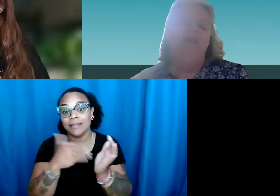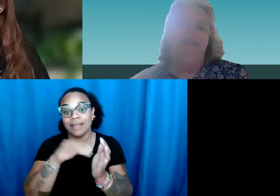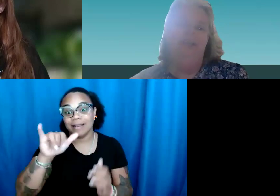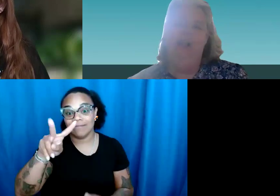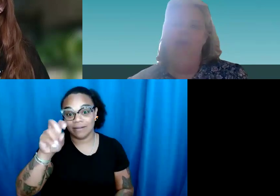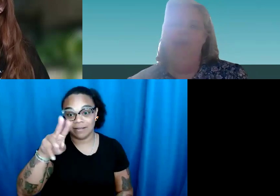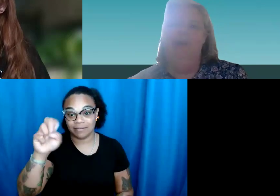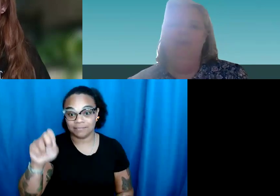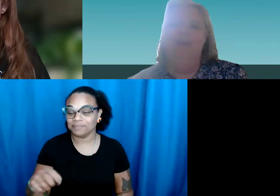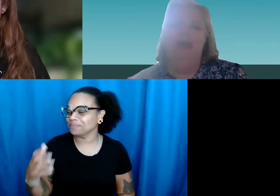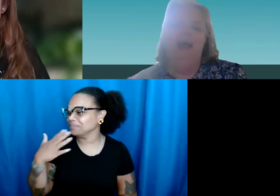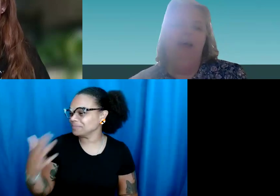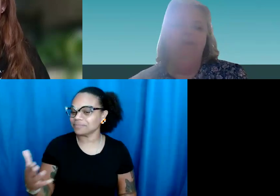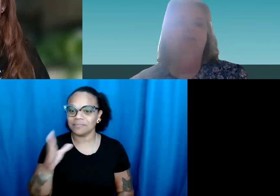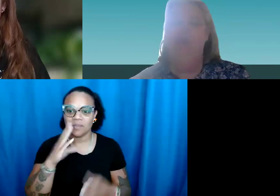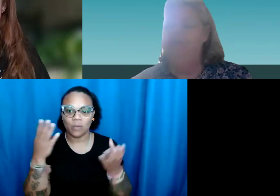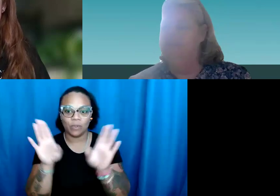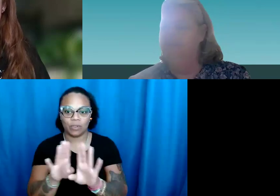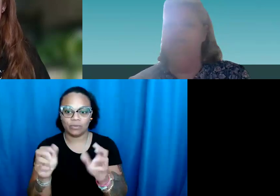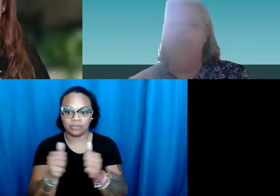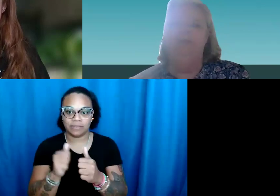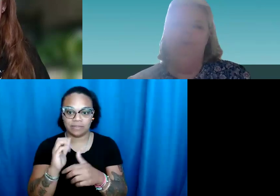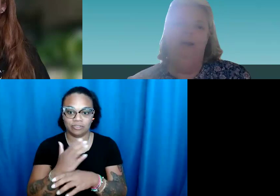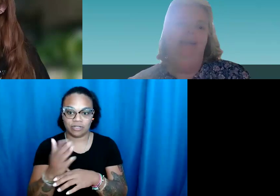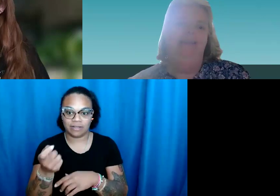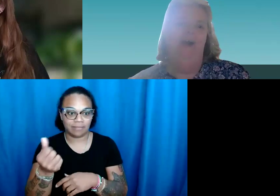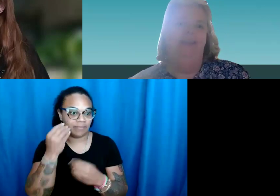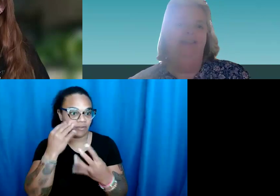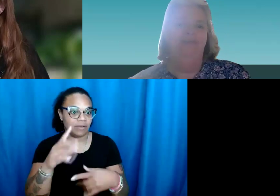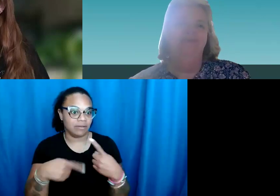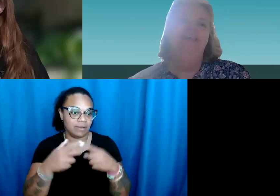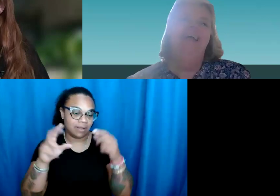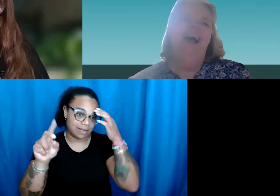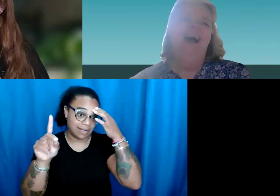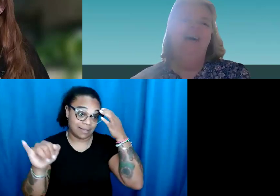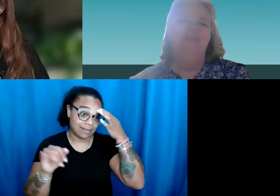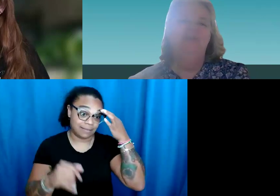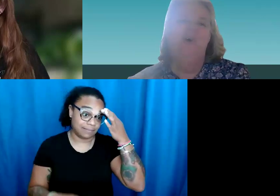We are going to close out with just sharing a bit more information about NDI itself.